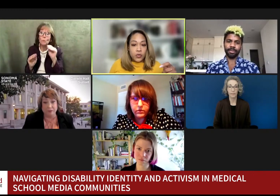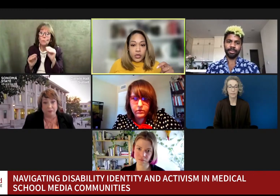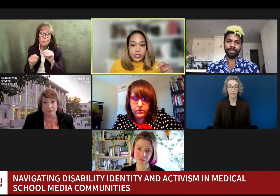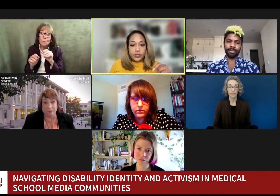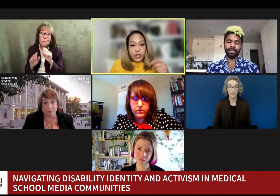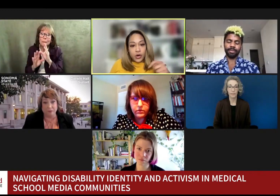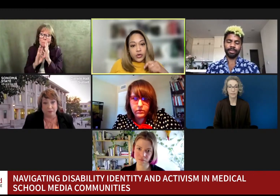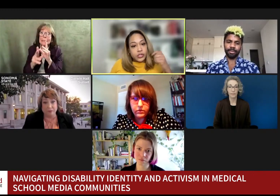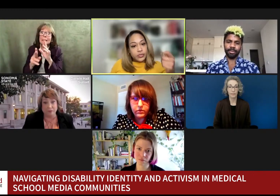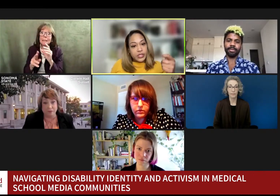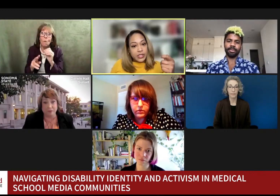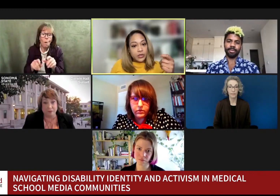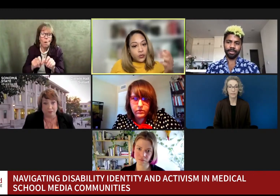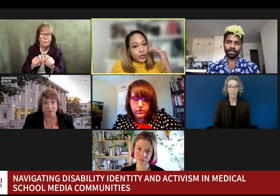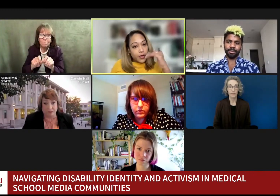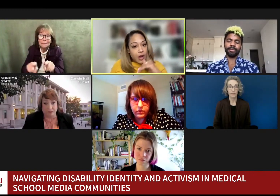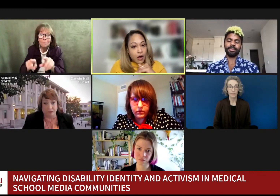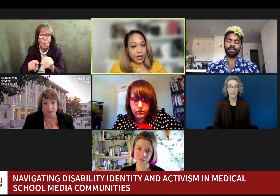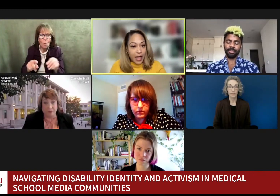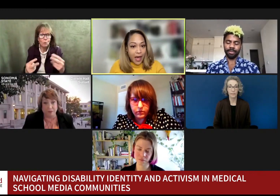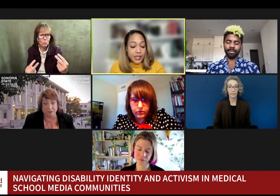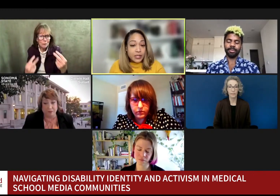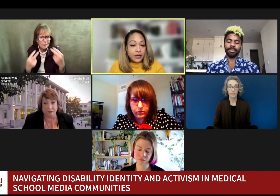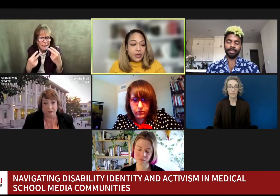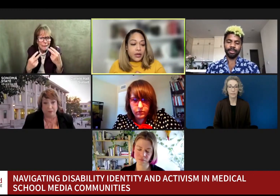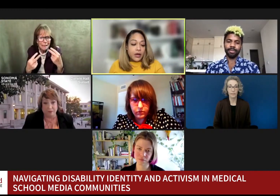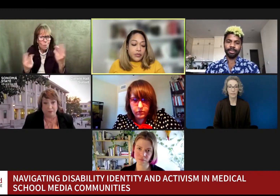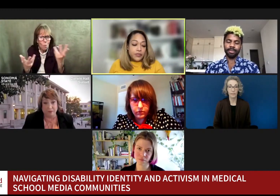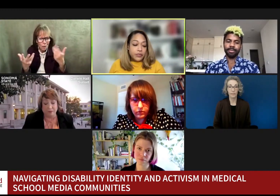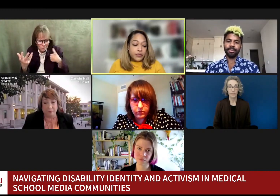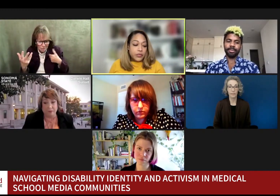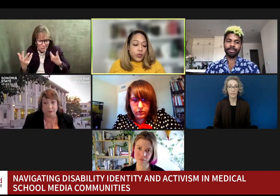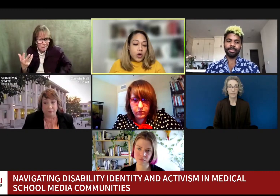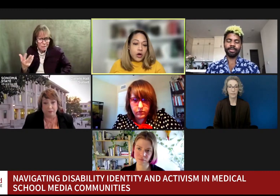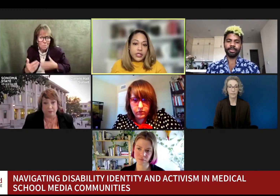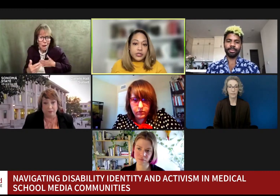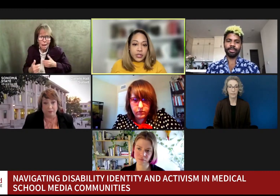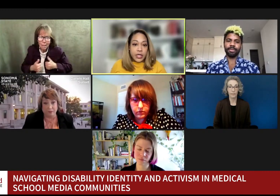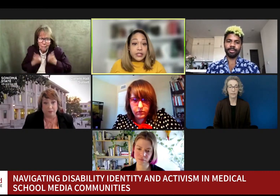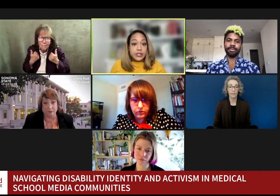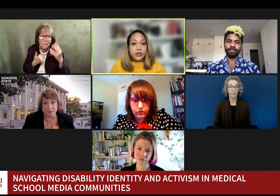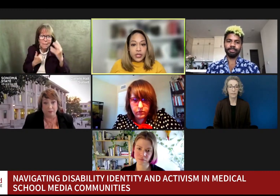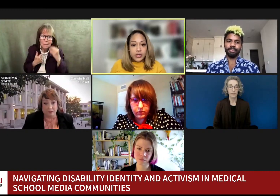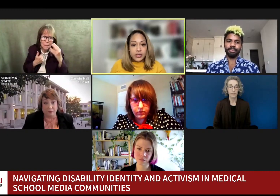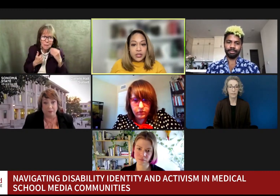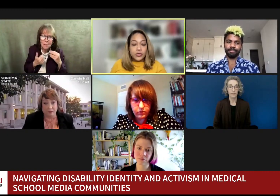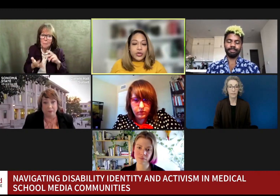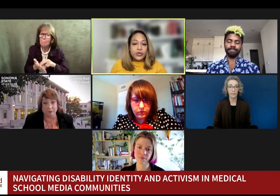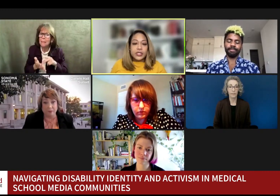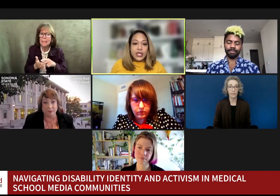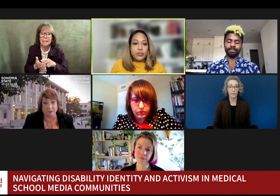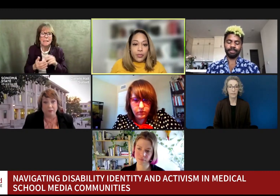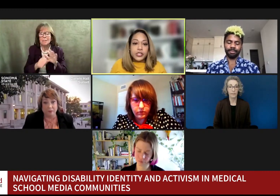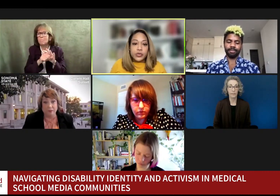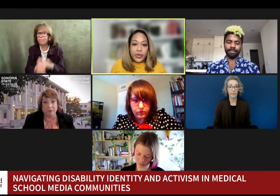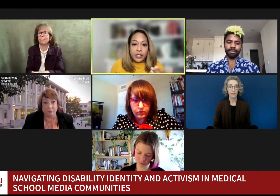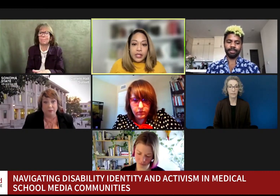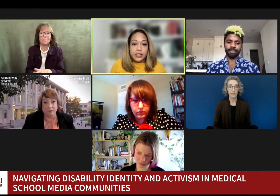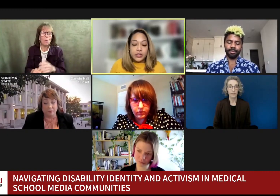to be seen where they are an apt, we're already doing that disservice. So we don't need to keep perpetuating that disservice.